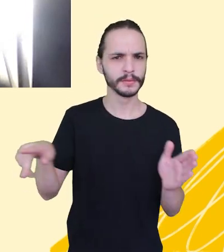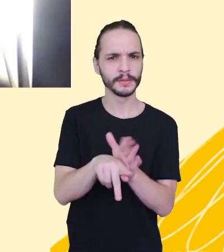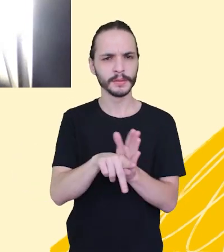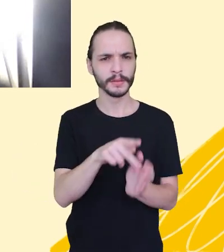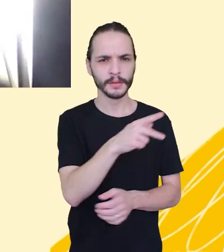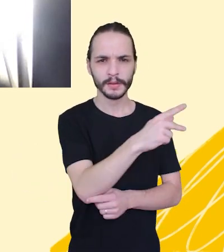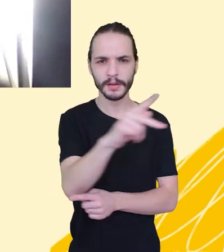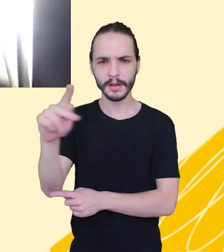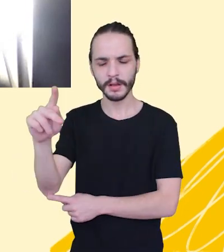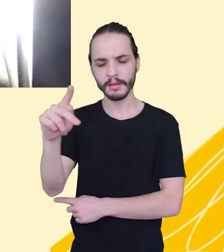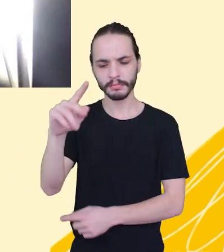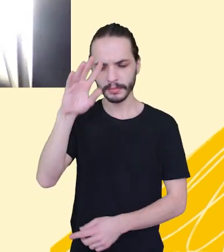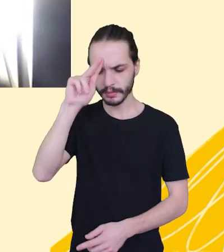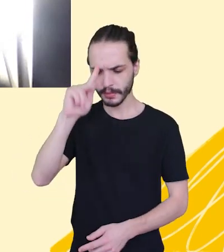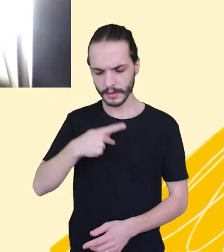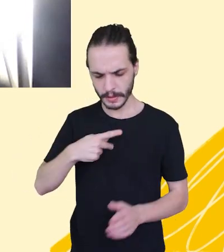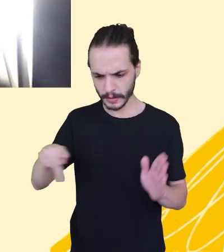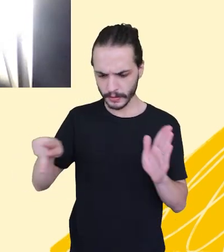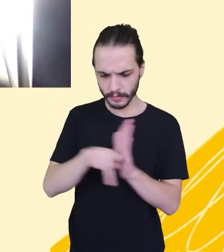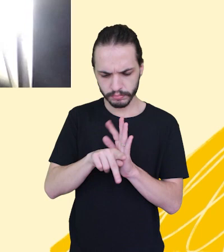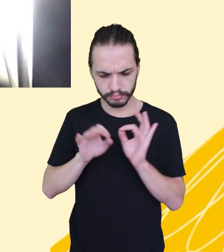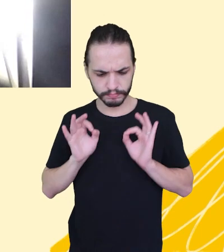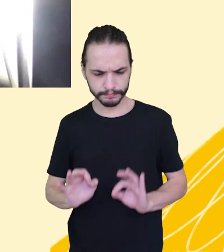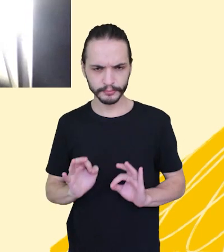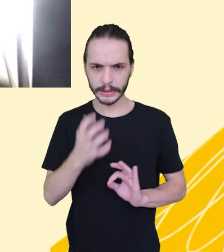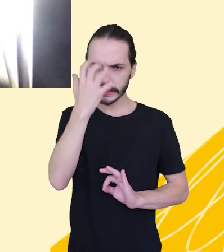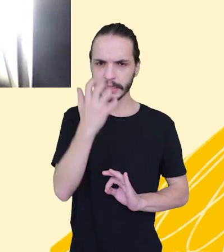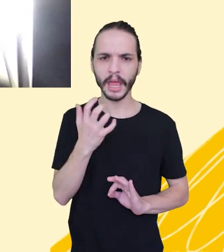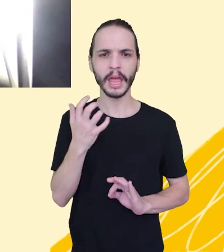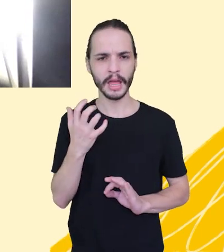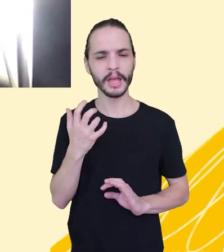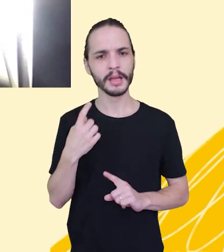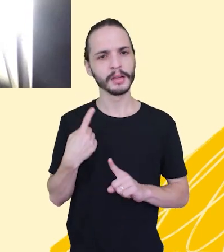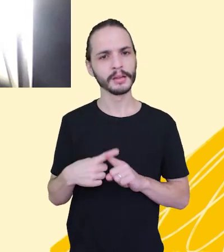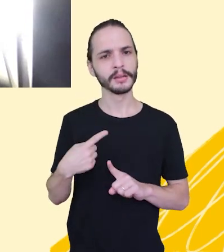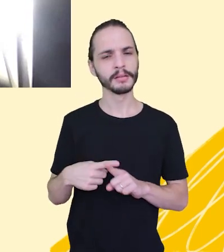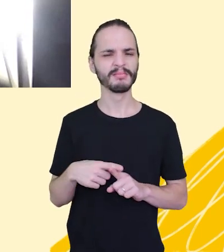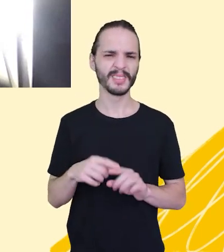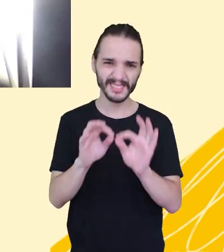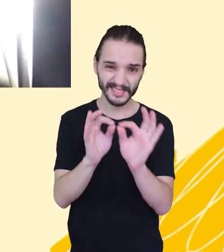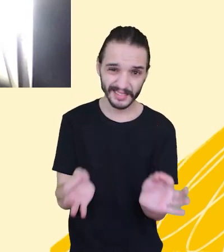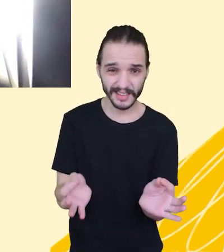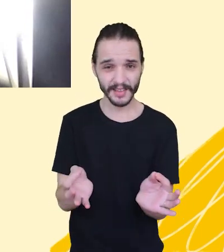And this sounds maybe simple, but it's not so simple.